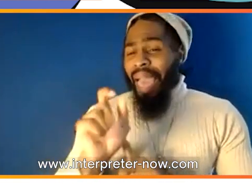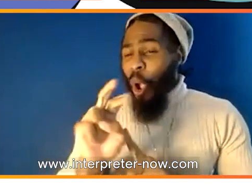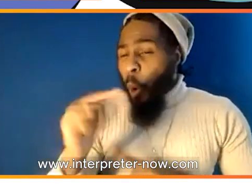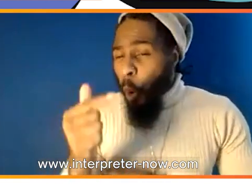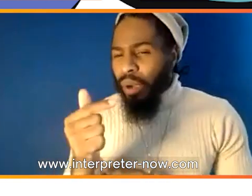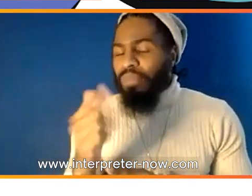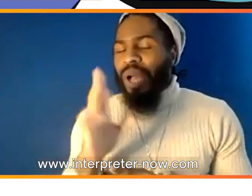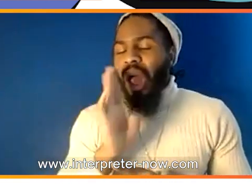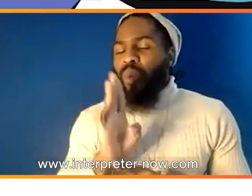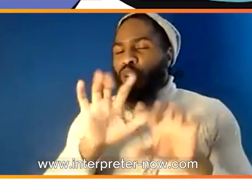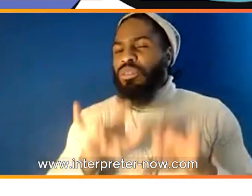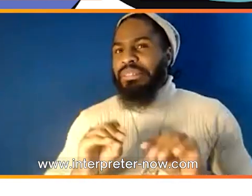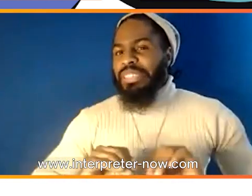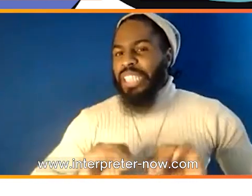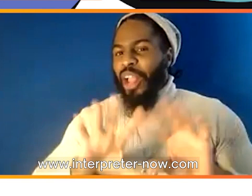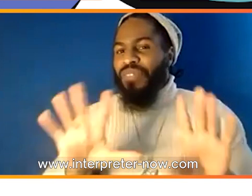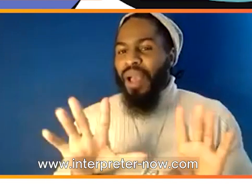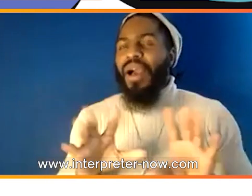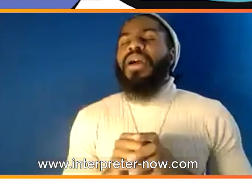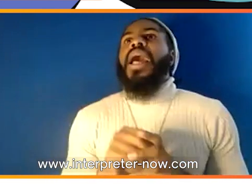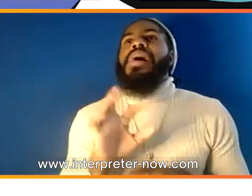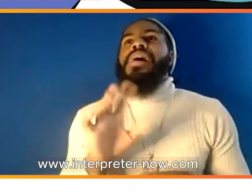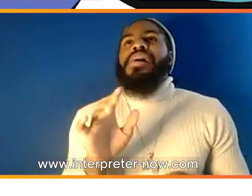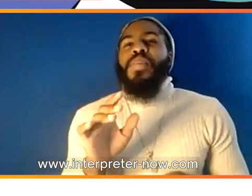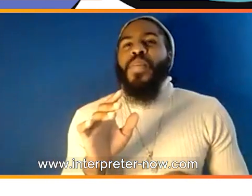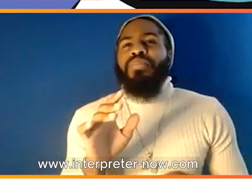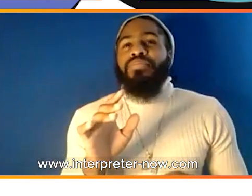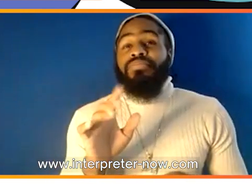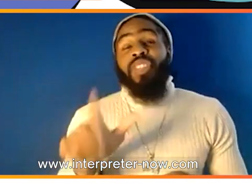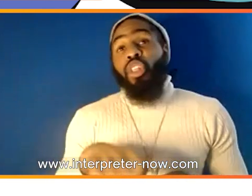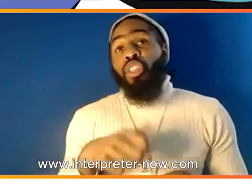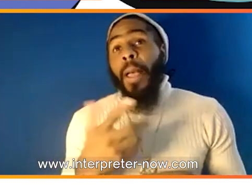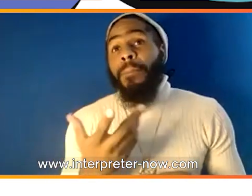that, we'll make sure we put that in the notes at the podcast. On the flip side, you can